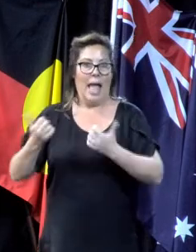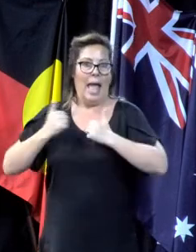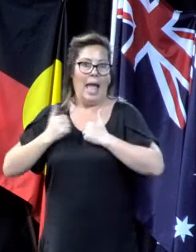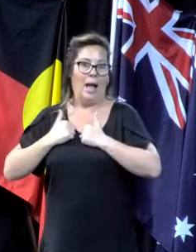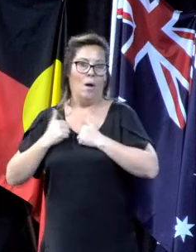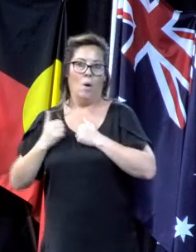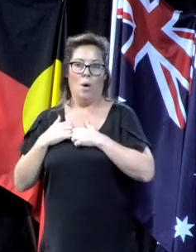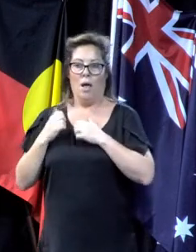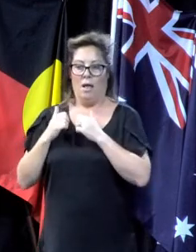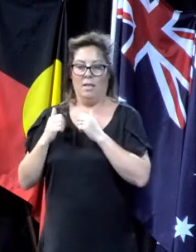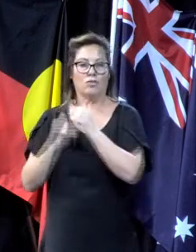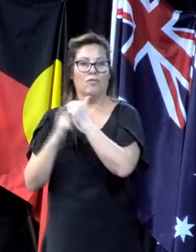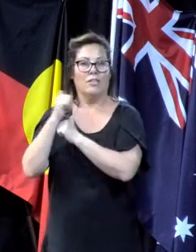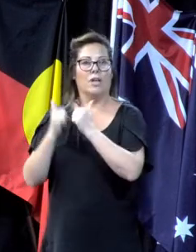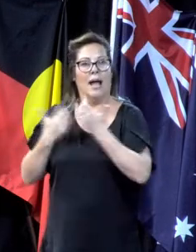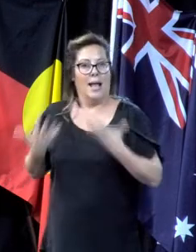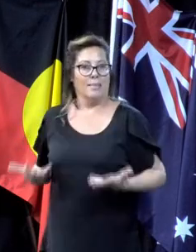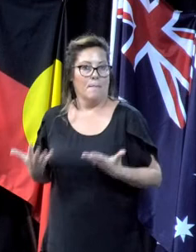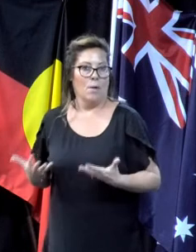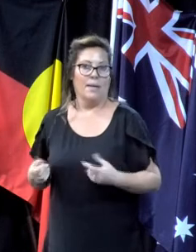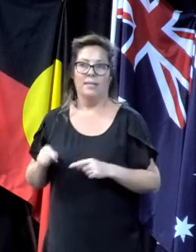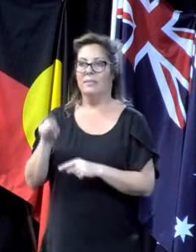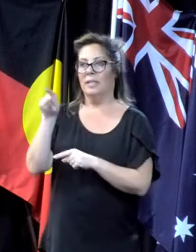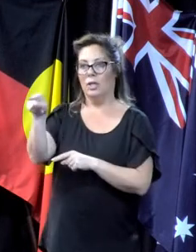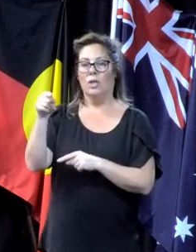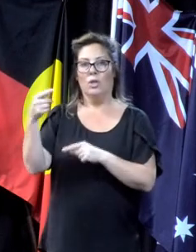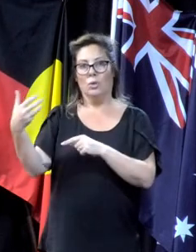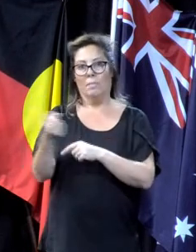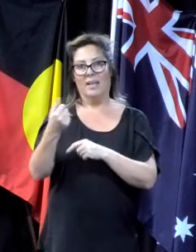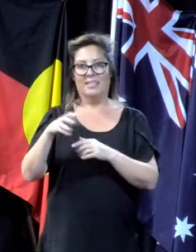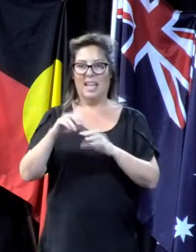that our teachers teach 17 out of 20 lessons, and then three out of those 20